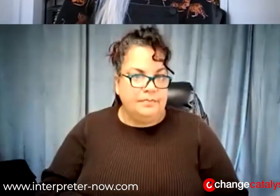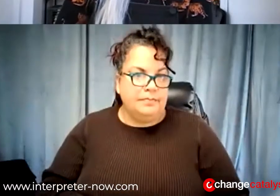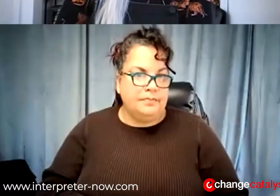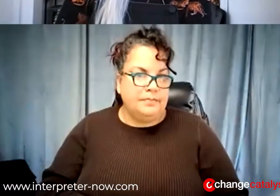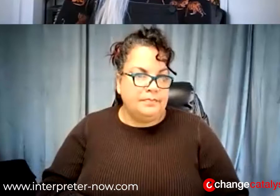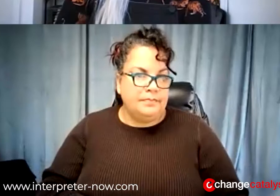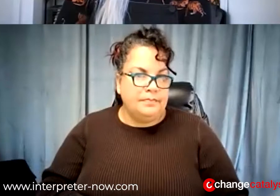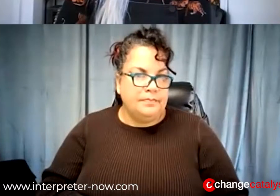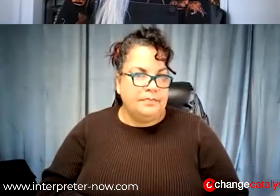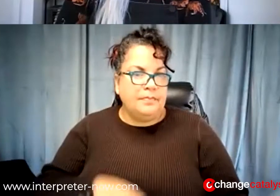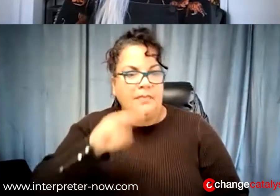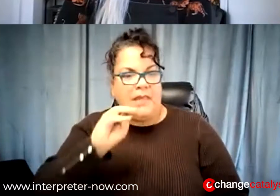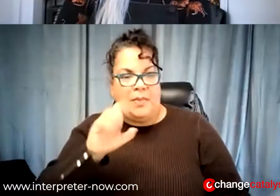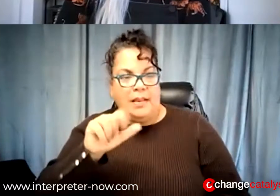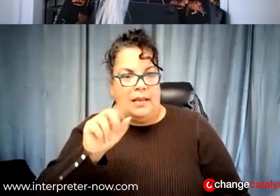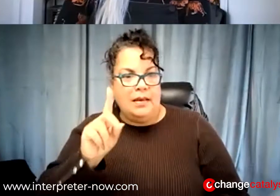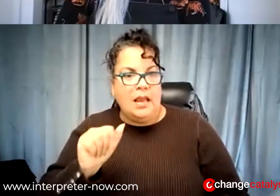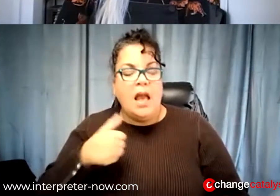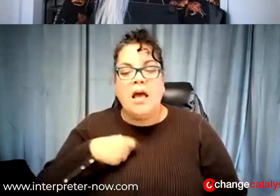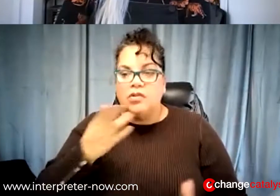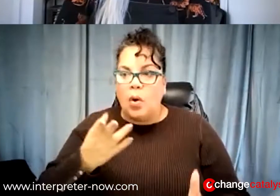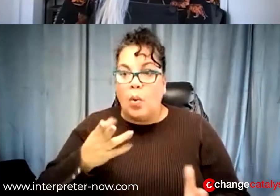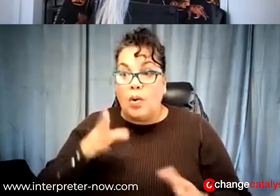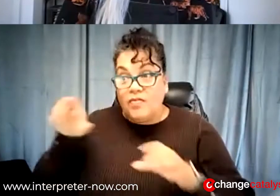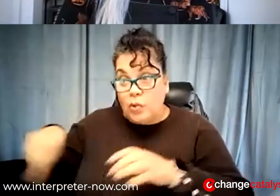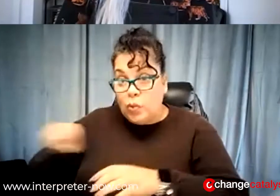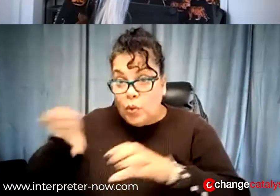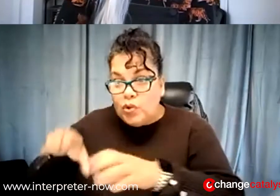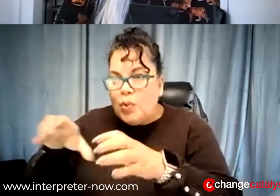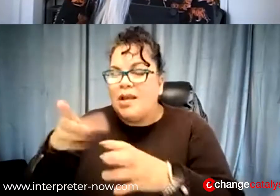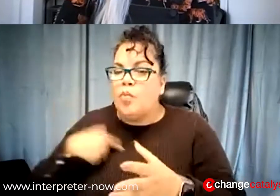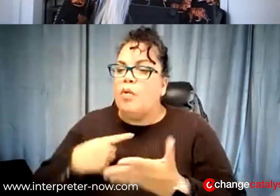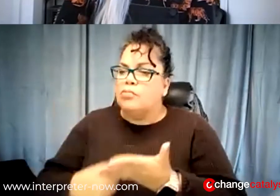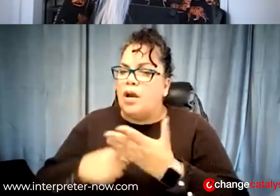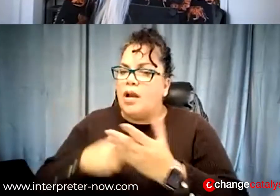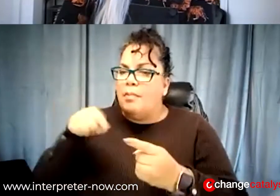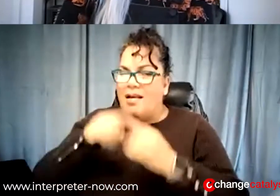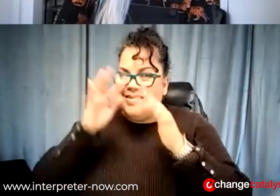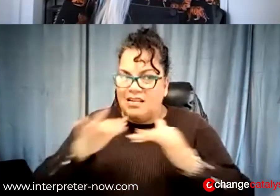As a result of doing this, we'll talk about a few things. One is the diversity of the platform and kind of the way you're thinking about intersectionality.